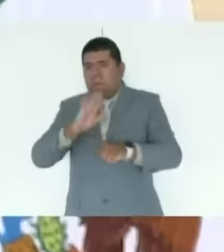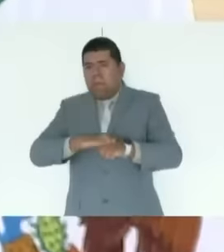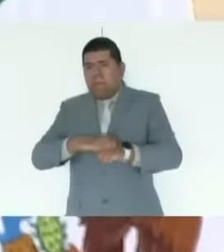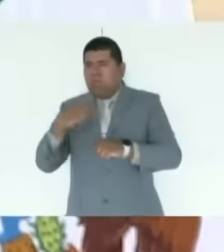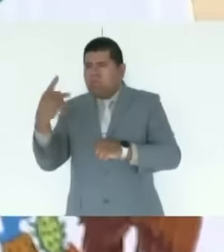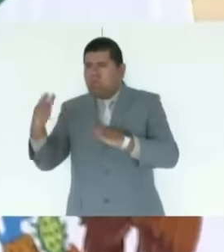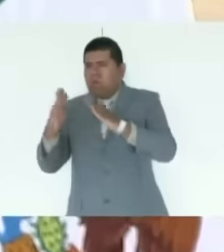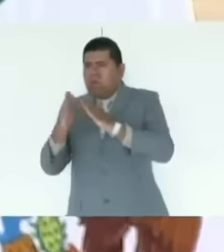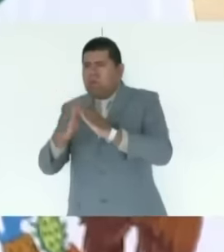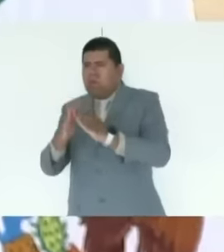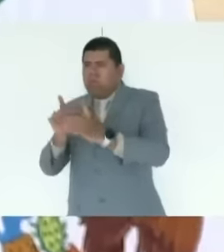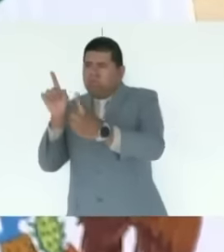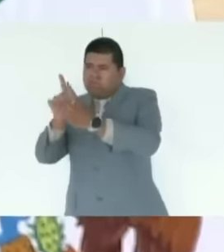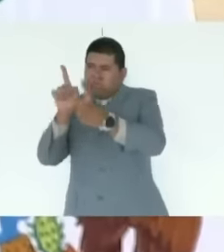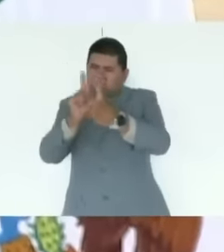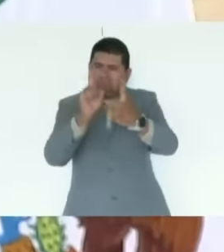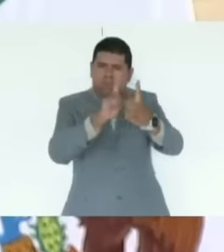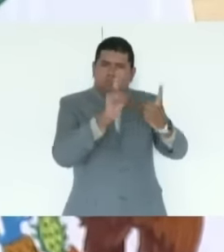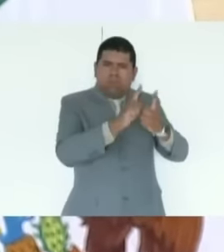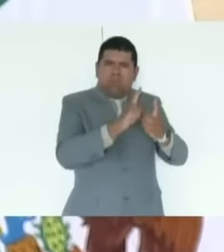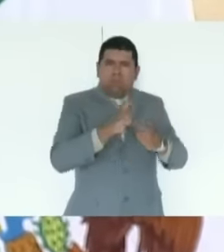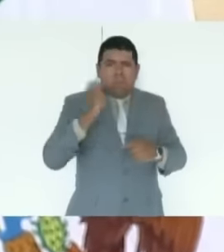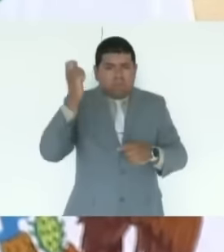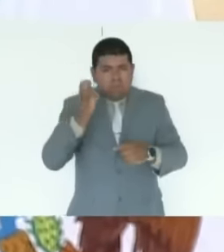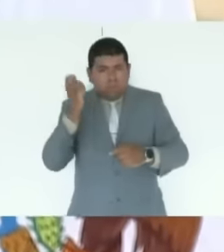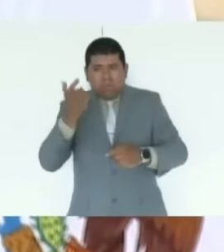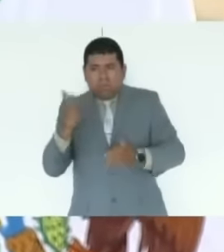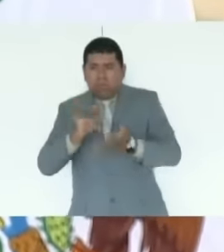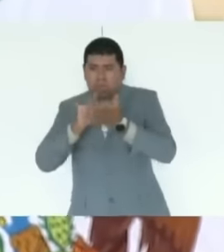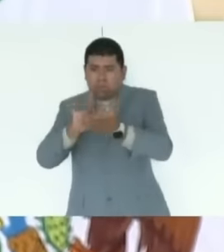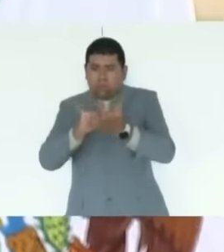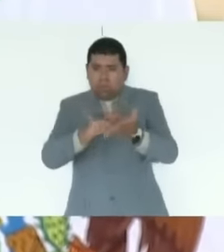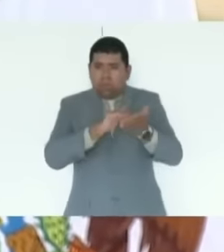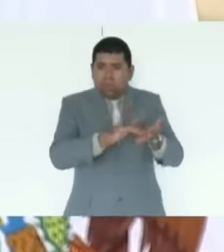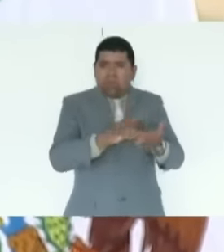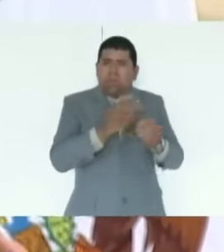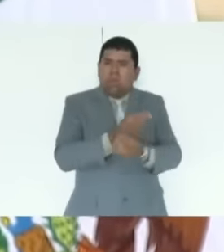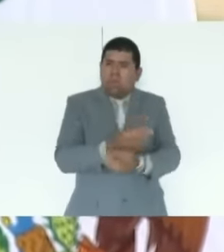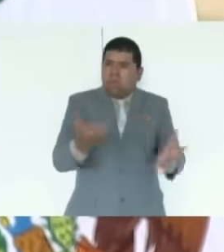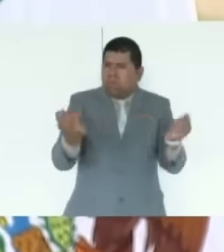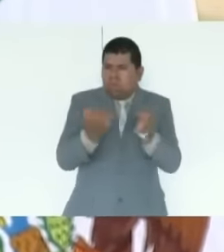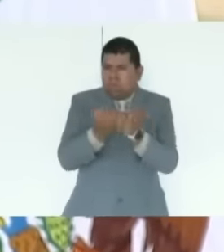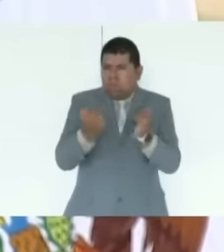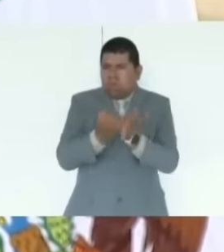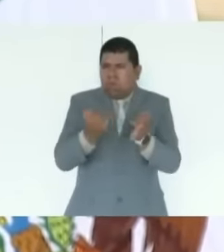the pension, the support for The elderly are also going to carry out a